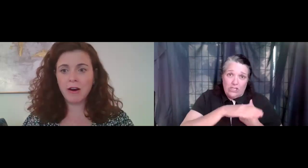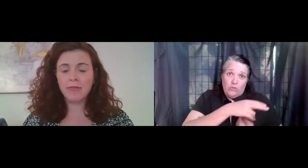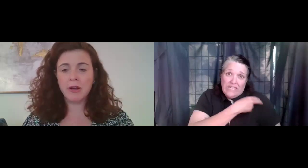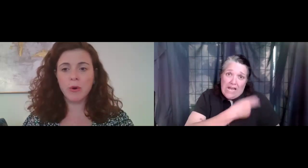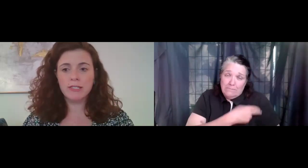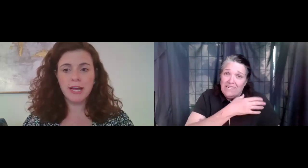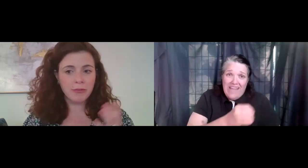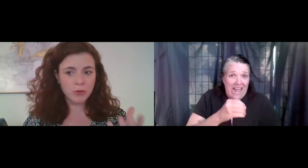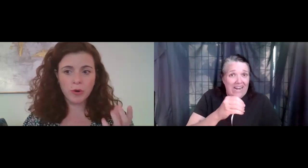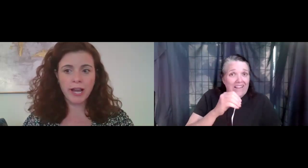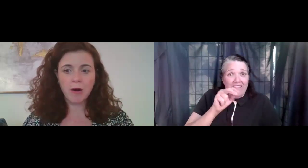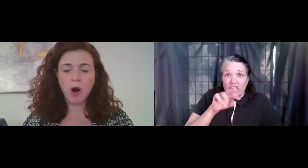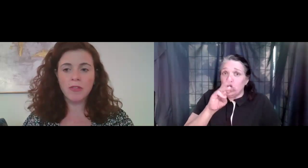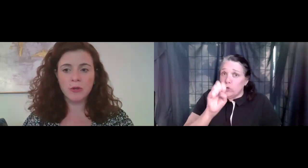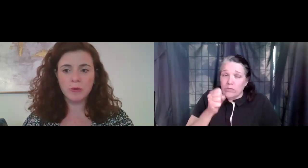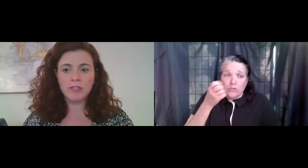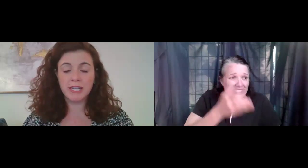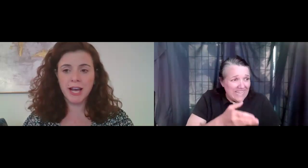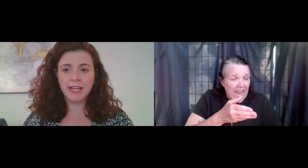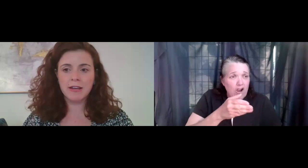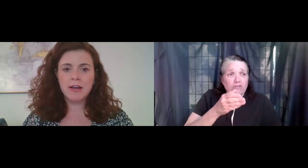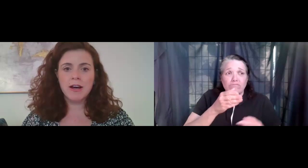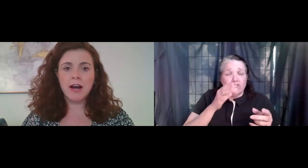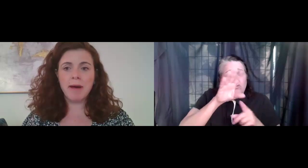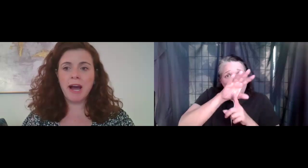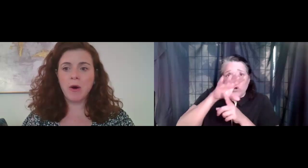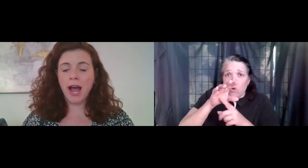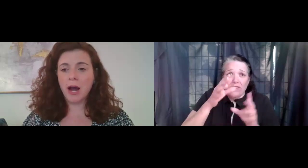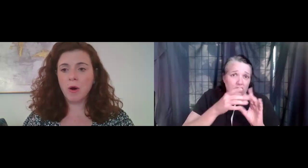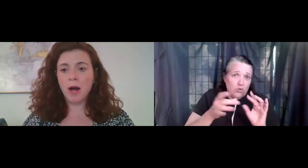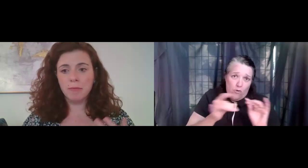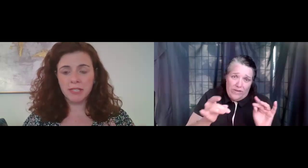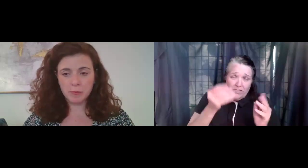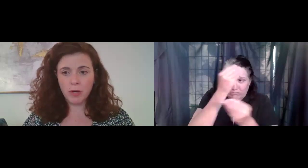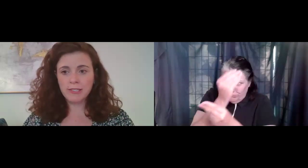there and they're going to get the story out on the news tonight about how these boys,